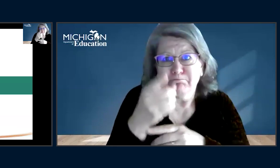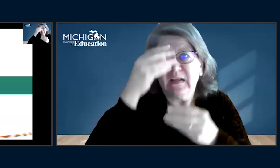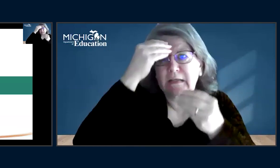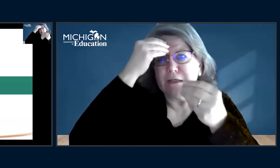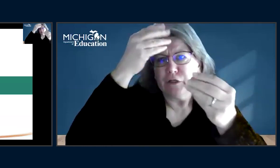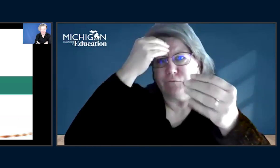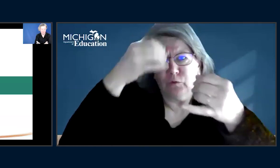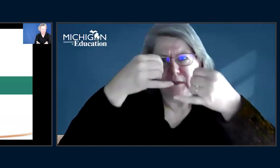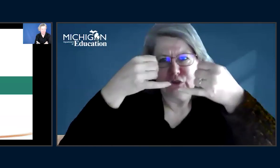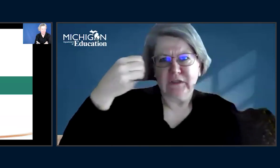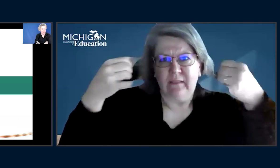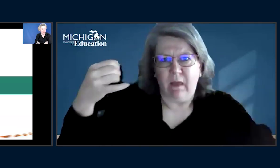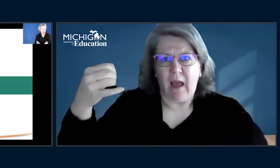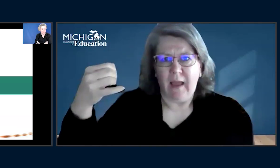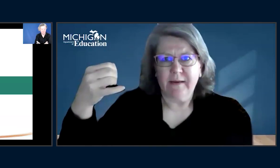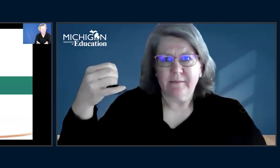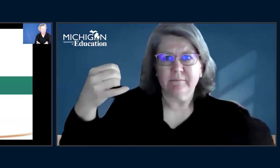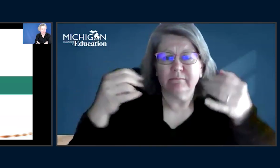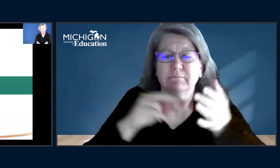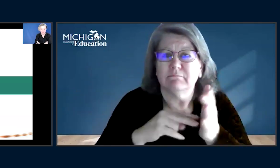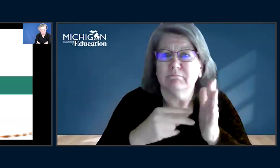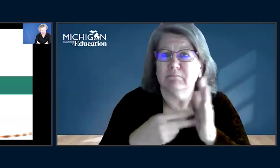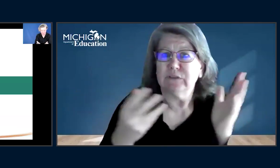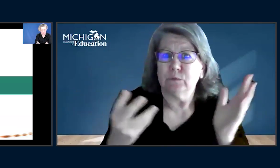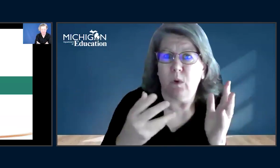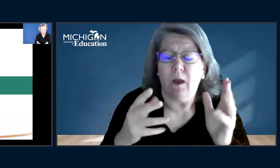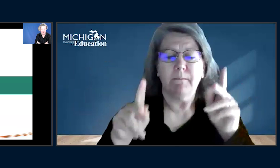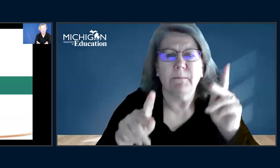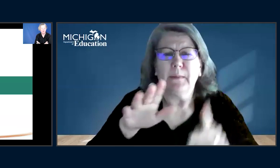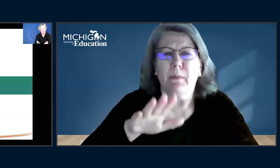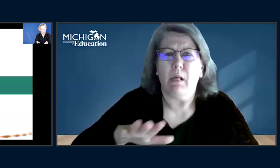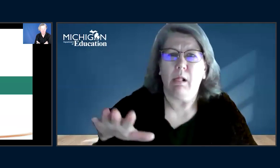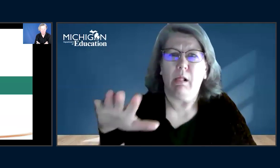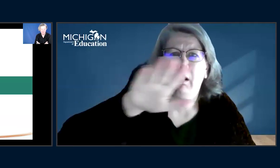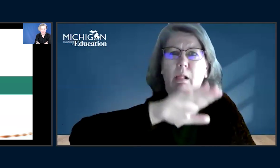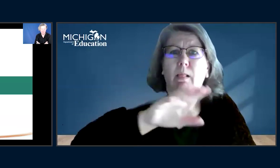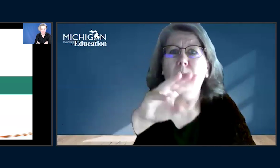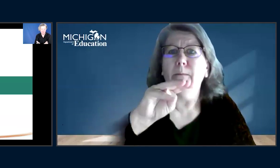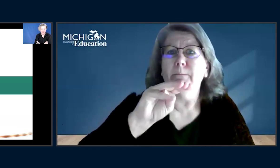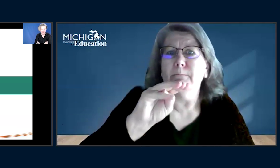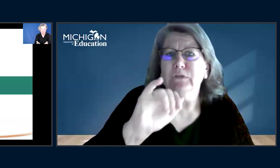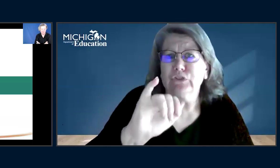of Special Ed would be this. It would be the Office of Special Ed Education Line. What that means is